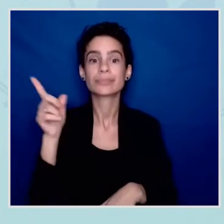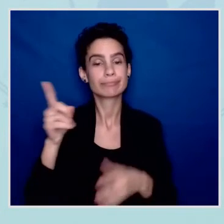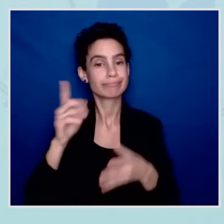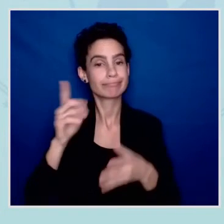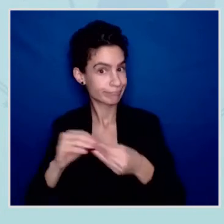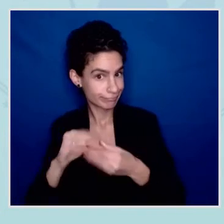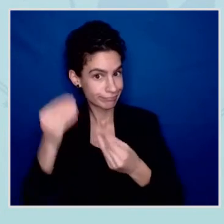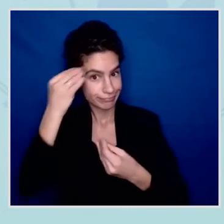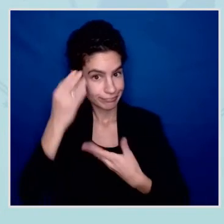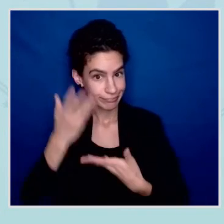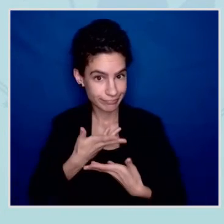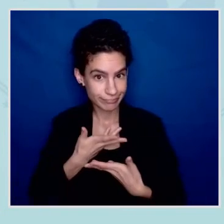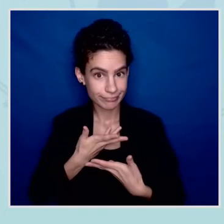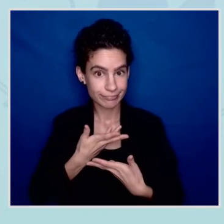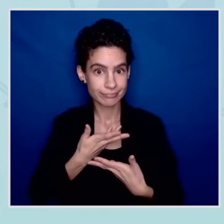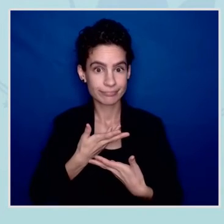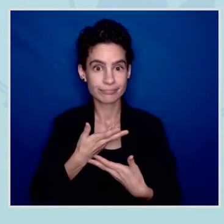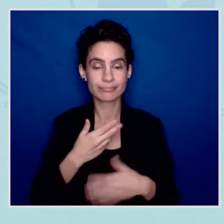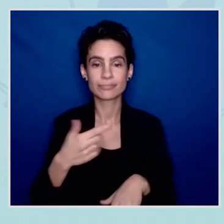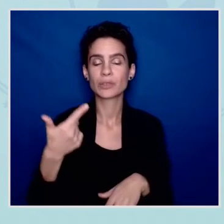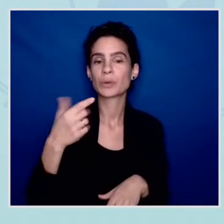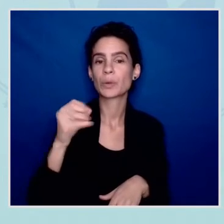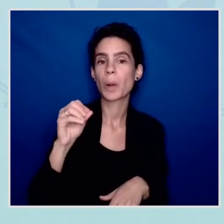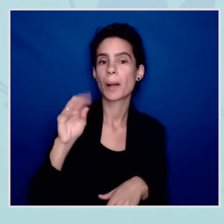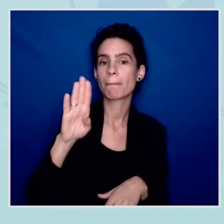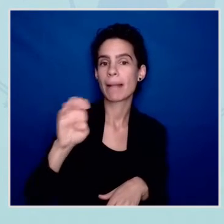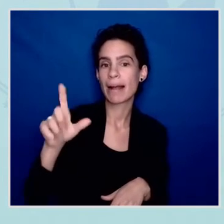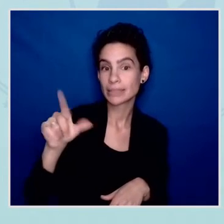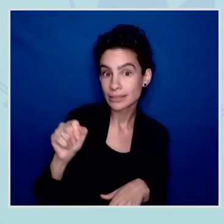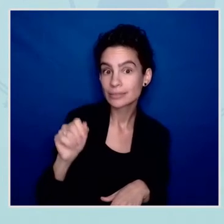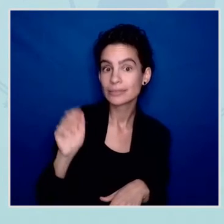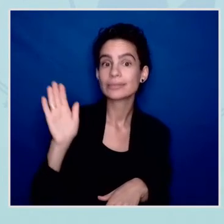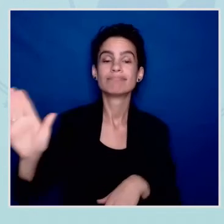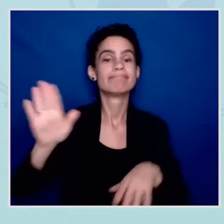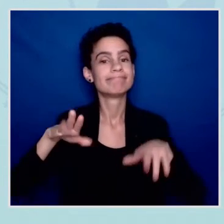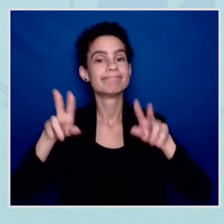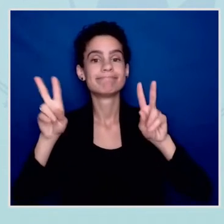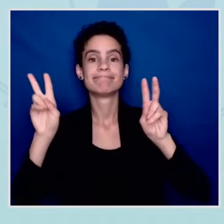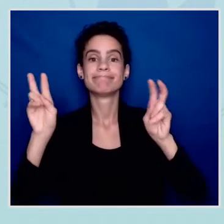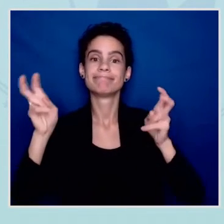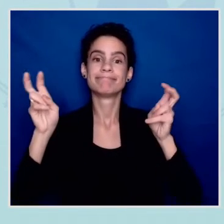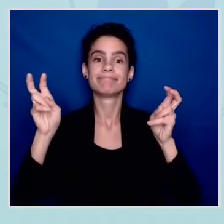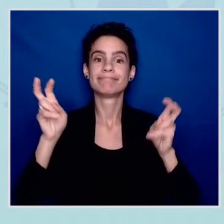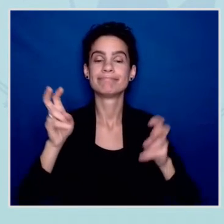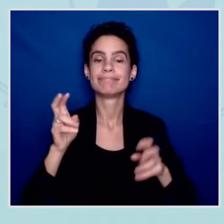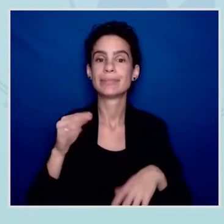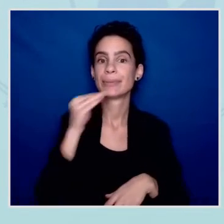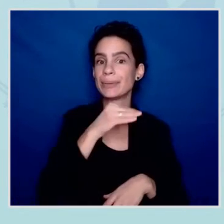THEY ARE PART OF THE BIG LIE. I WAS REMINDED BY A FRIEND OF MINE, MAYBE YOU WOULD WITH ME,